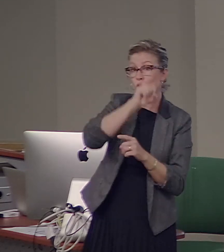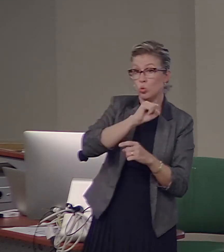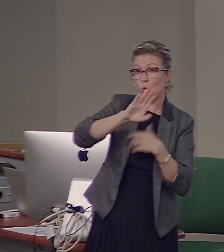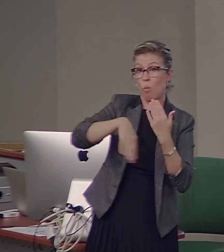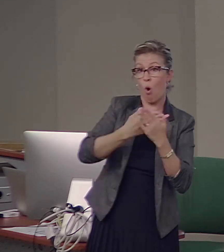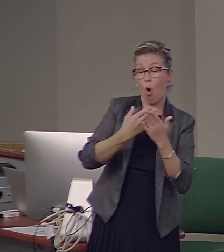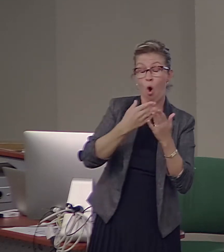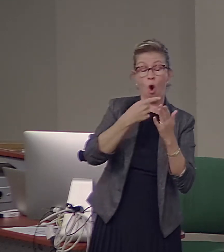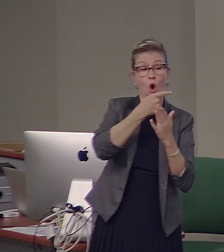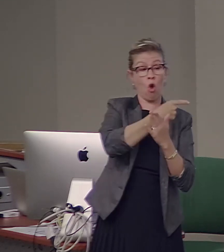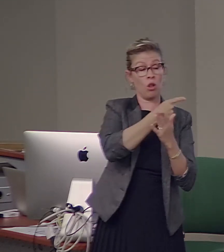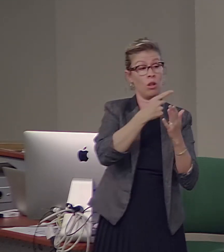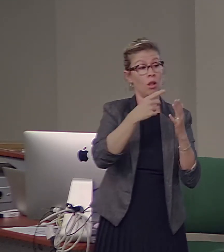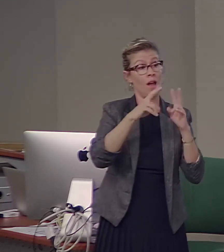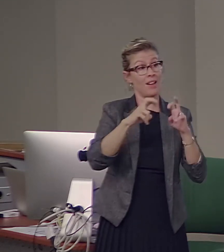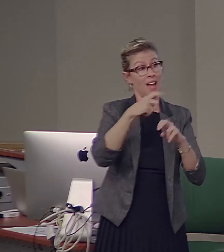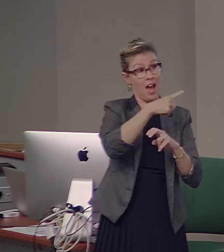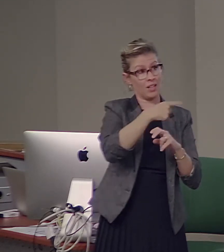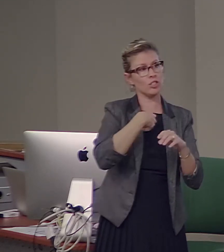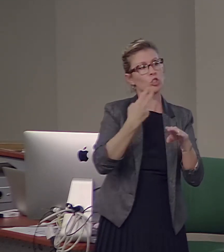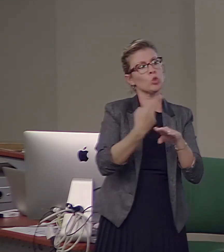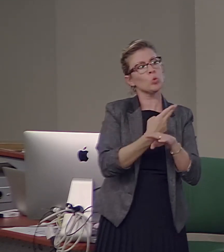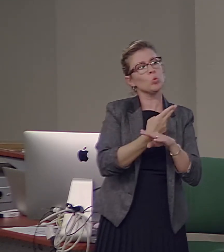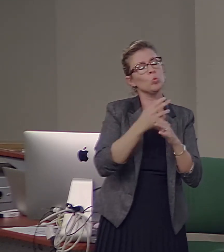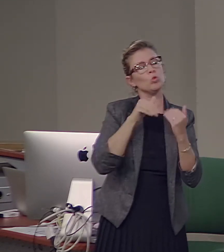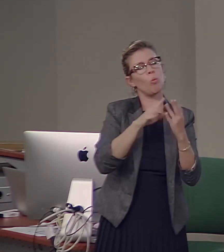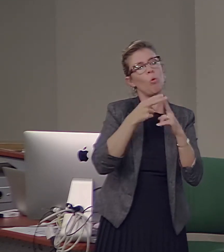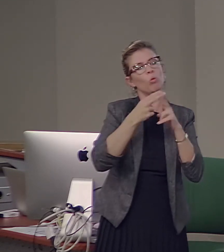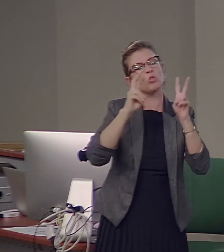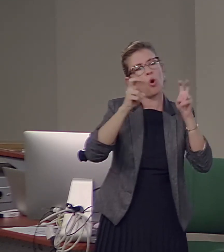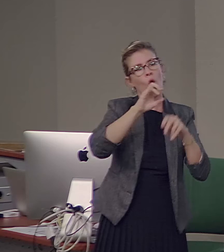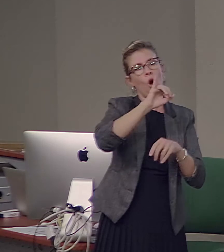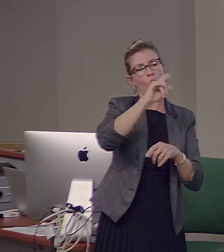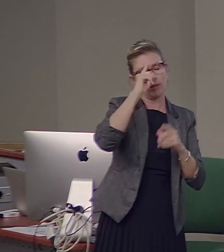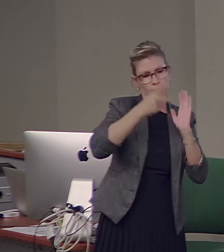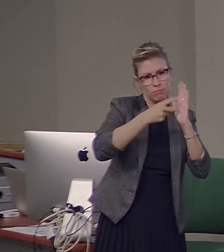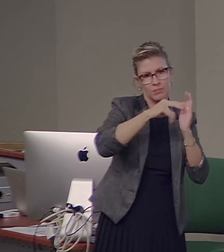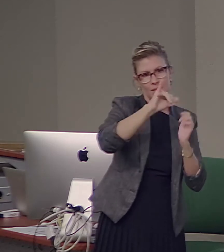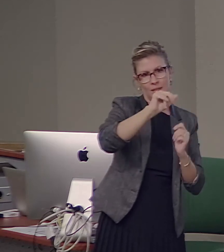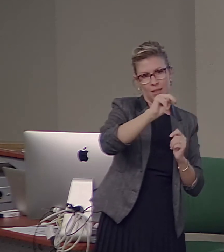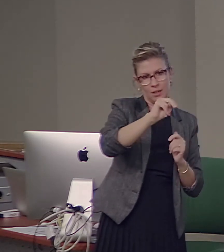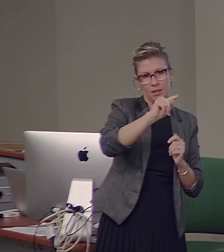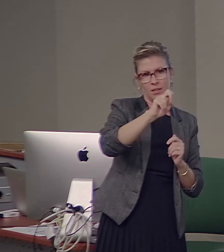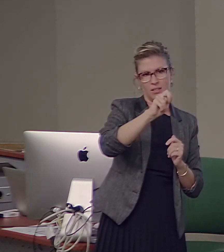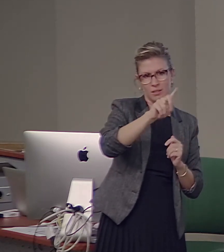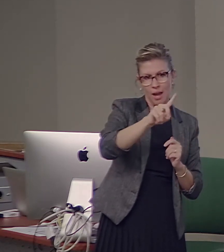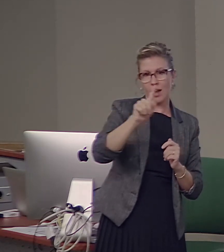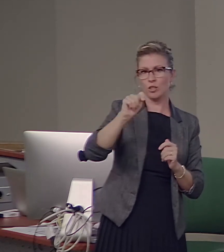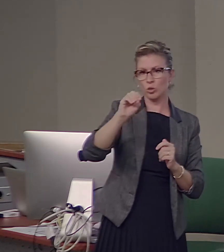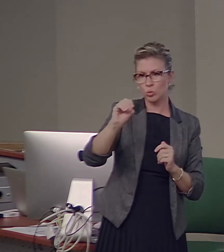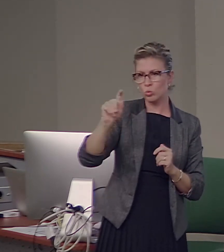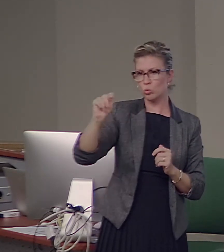with an approach that's called intent to treat. Now you may be familiar with it for those